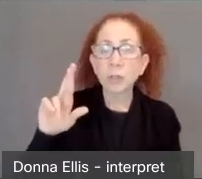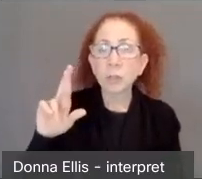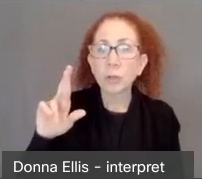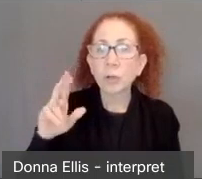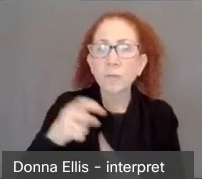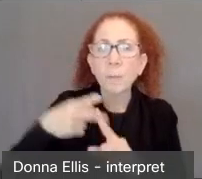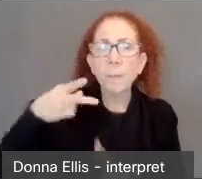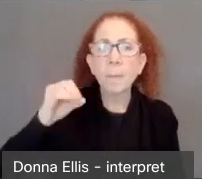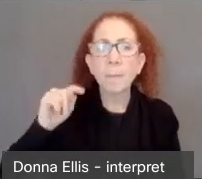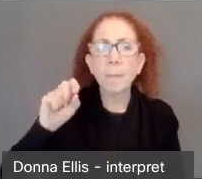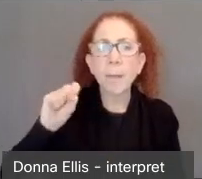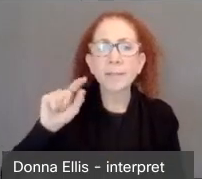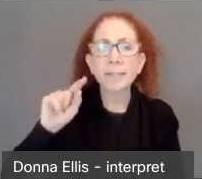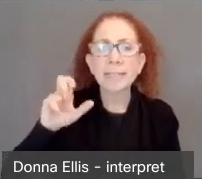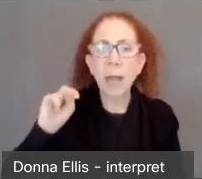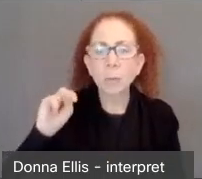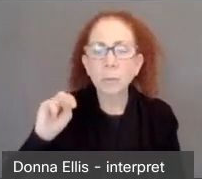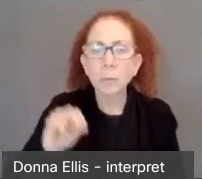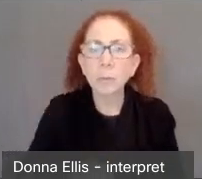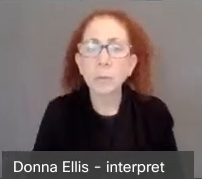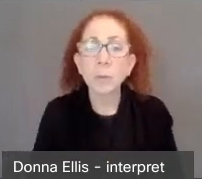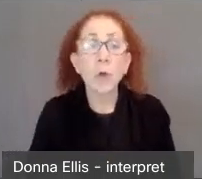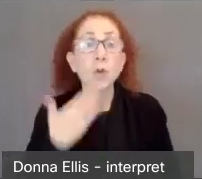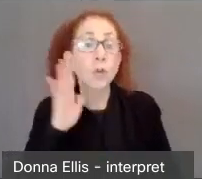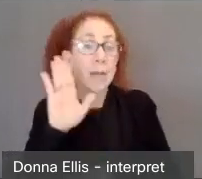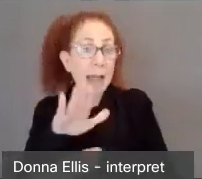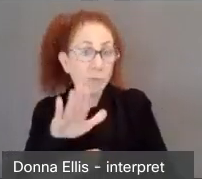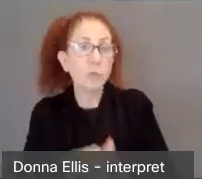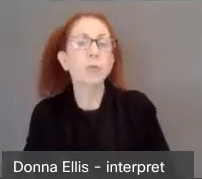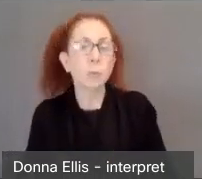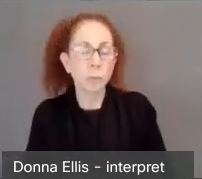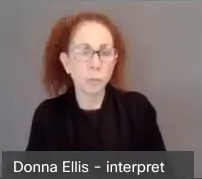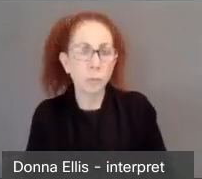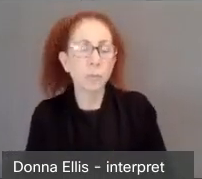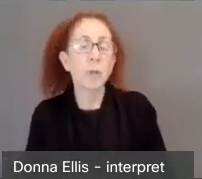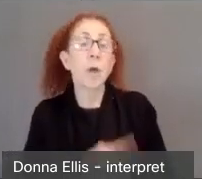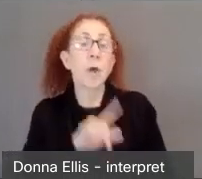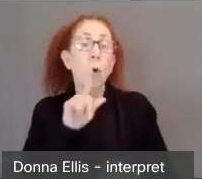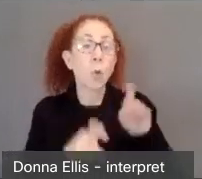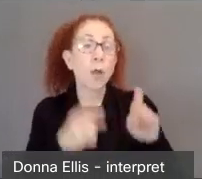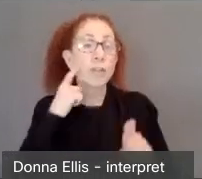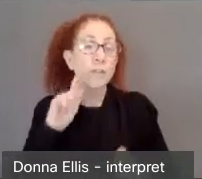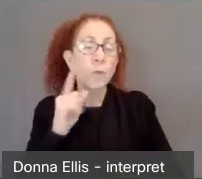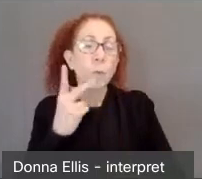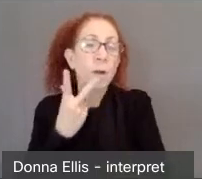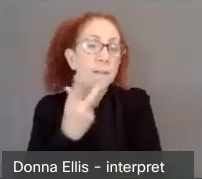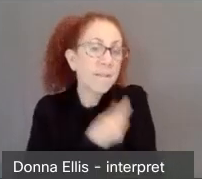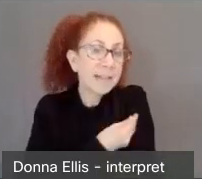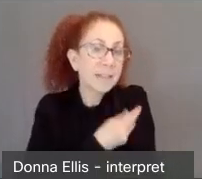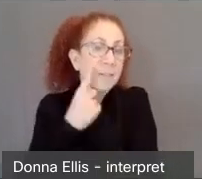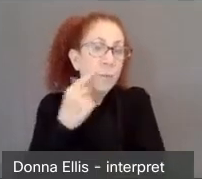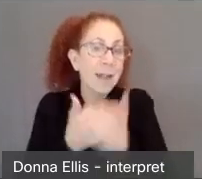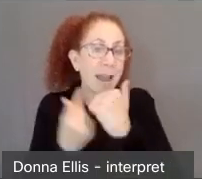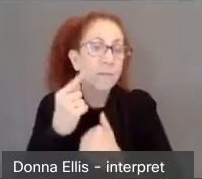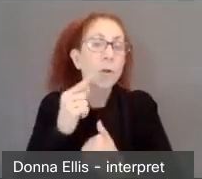[Reporter] Good afternoon, Commissioners. Question on the vaccines for everyone over 12. Are you